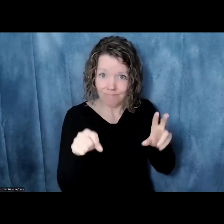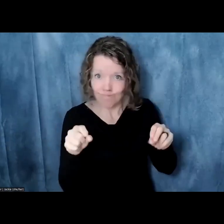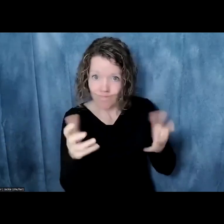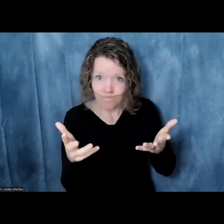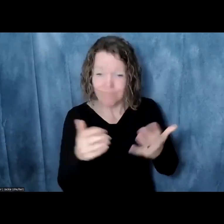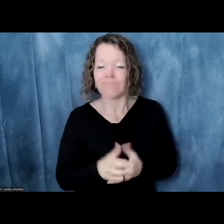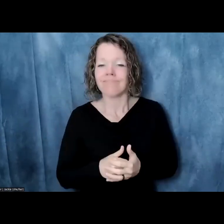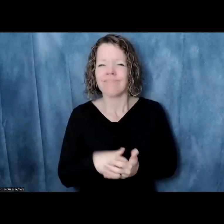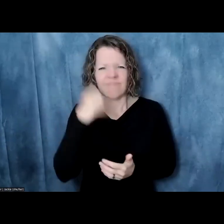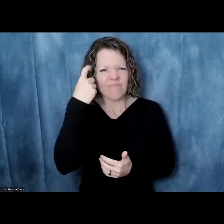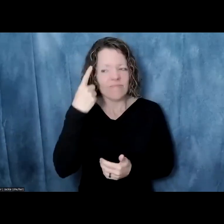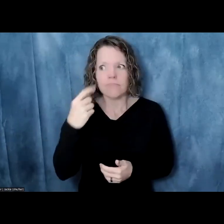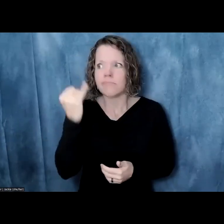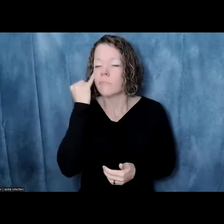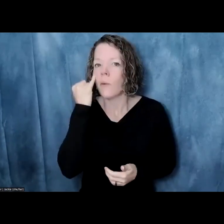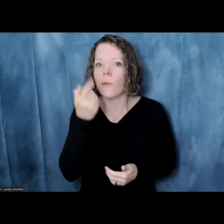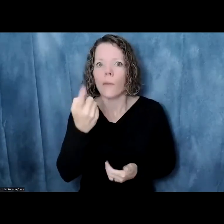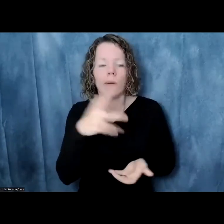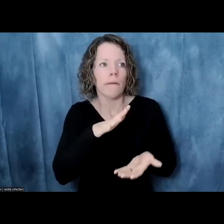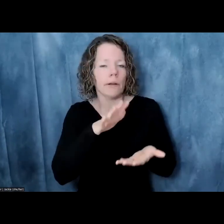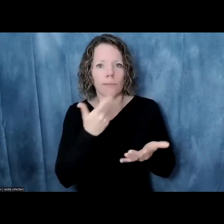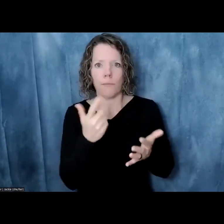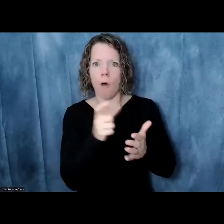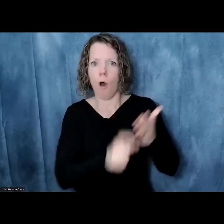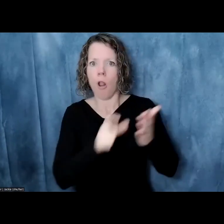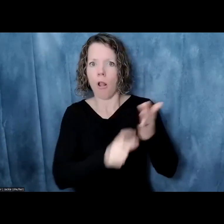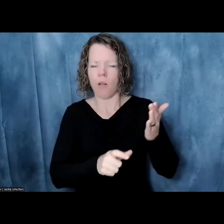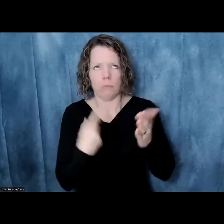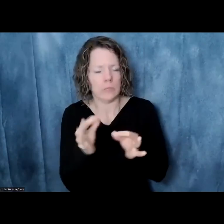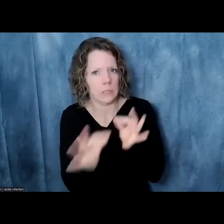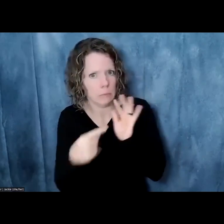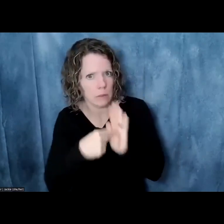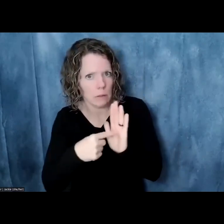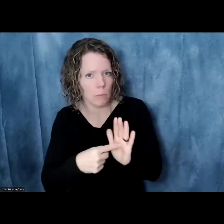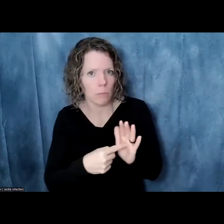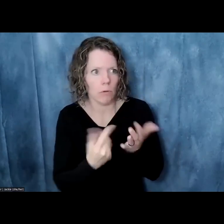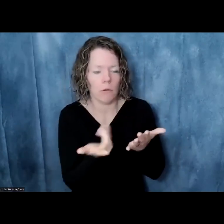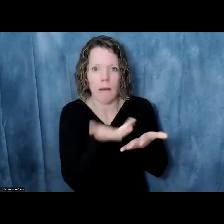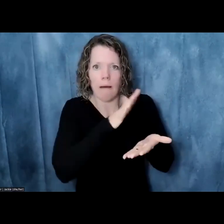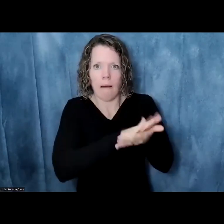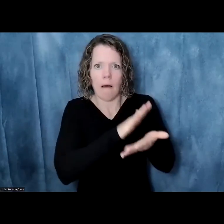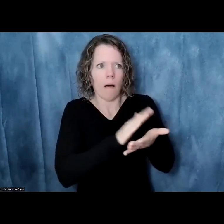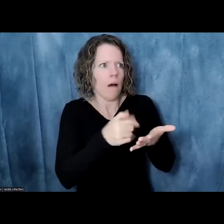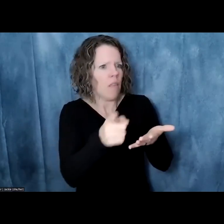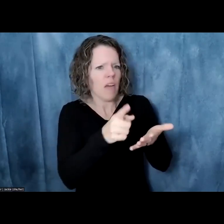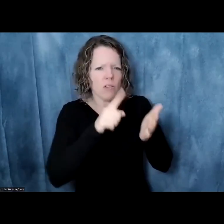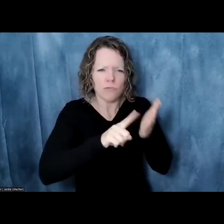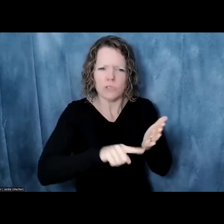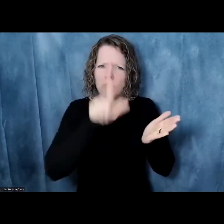academic article that you want to read just ask and they'll be able to send you a copy and the